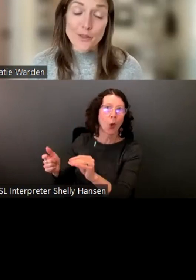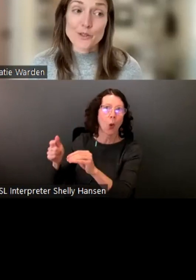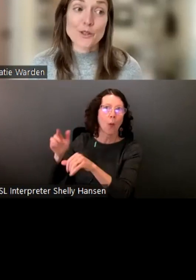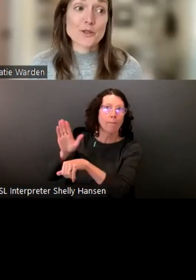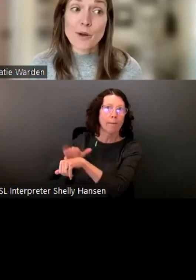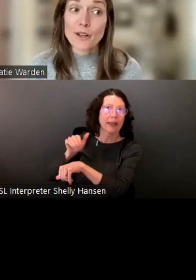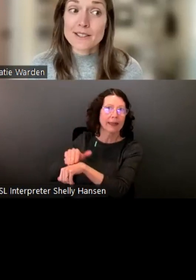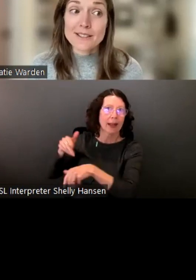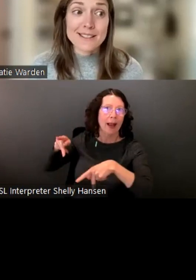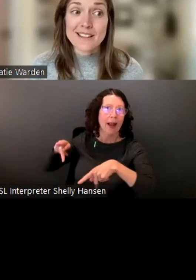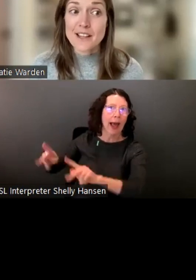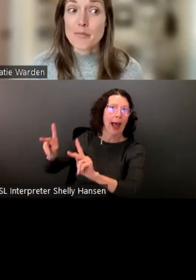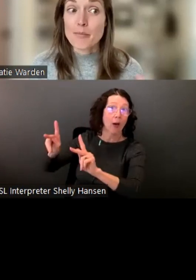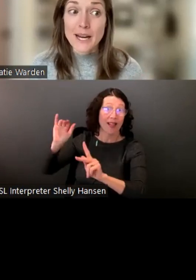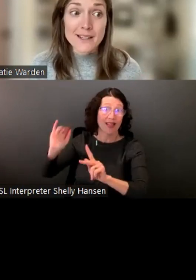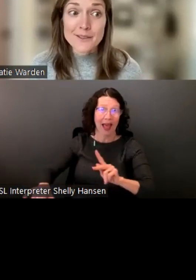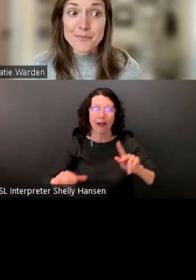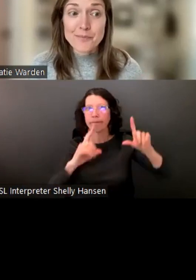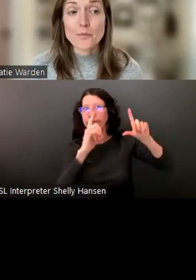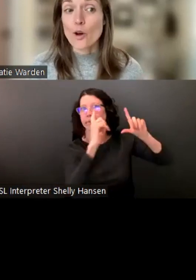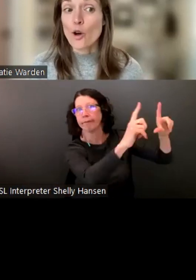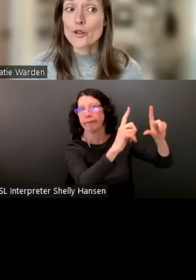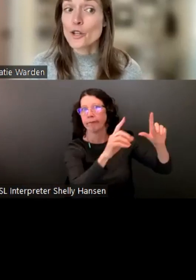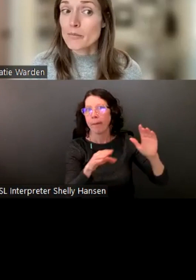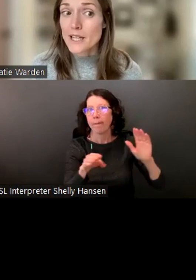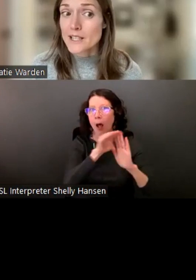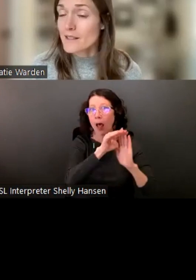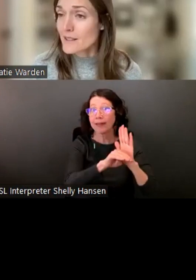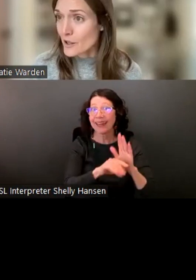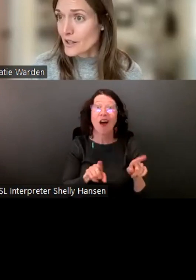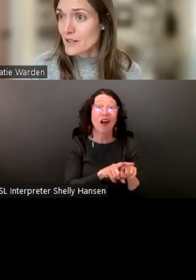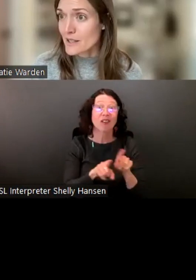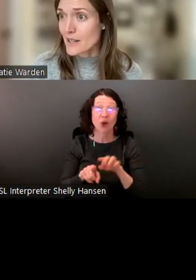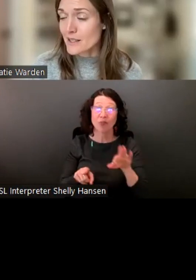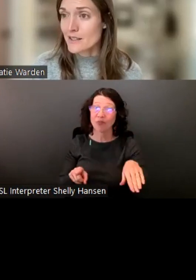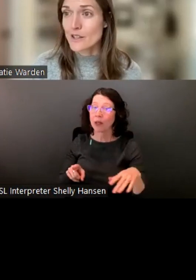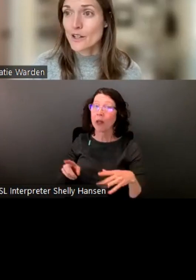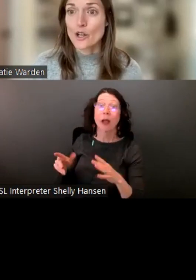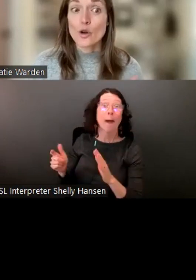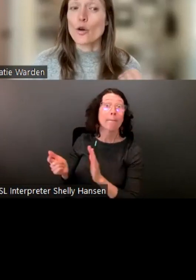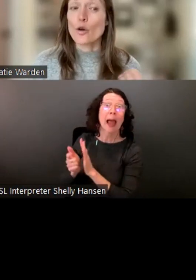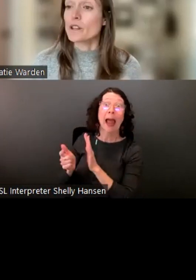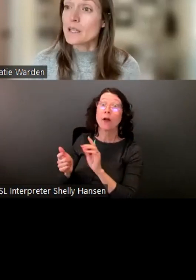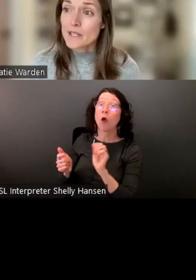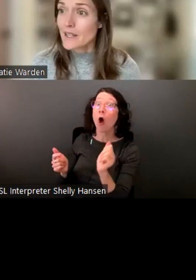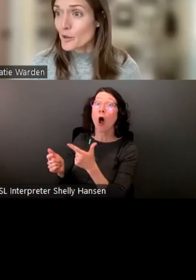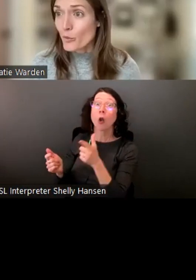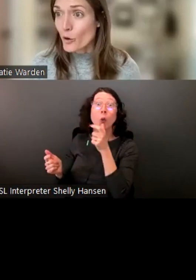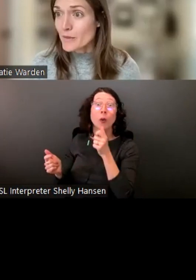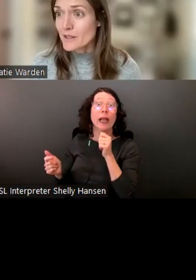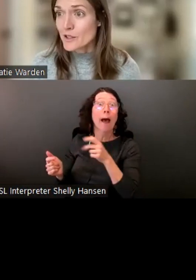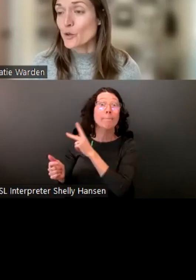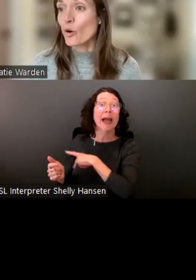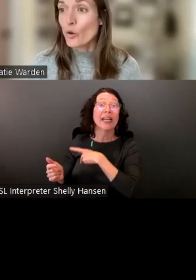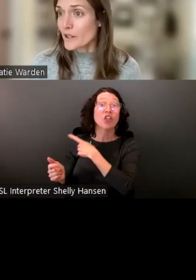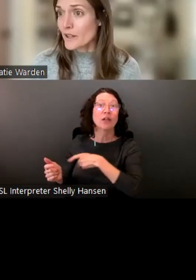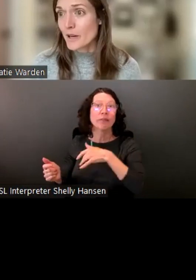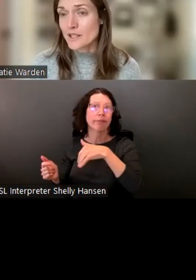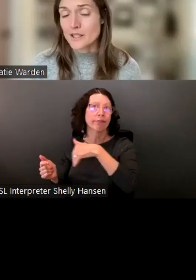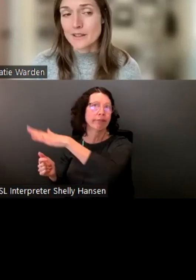There's also policies that ban all non-patients in healthcare settings or limit an appointment to only the patient.